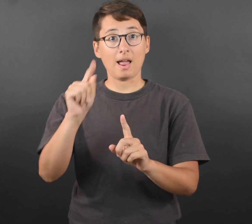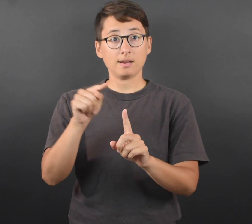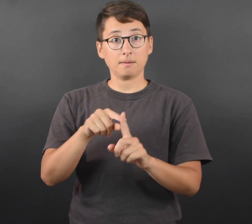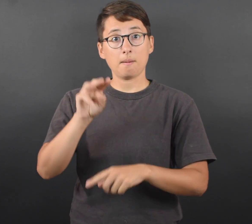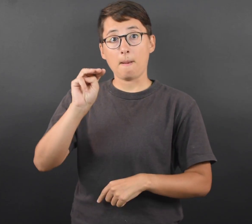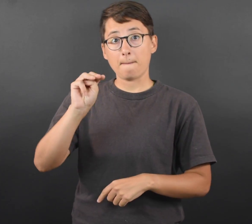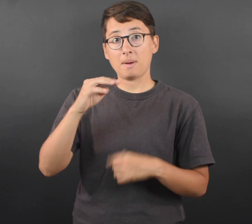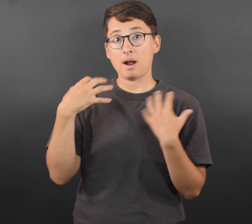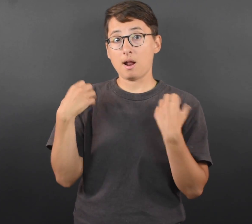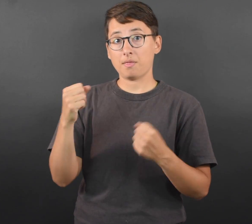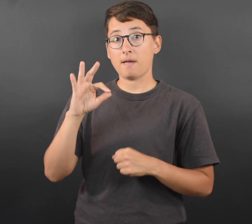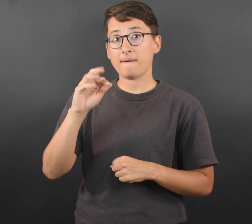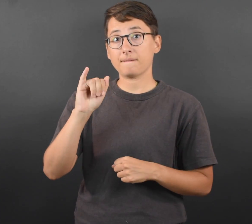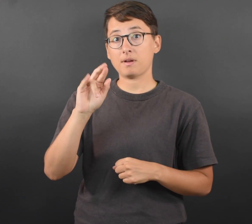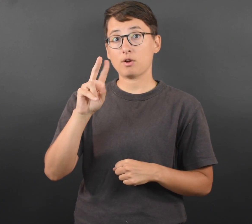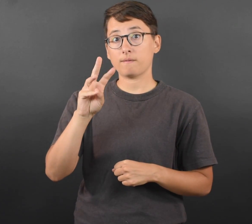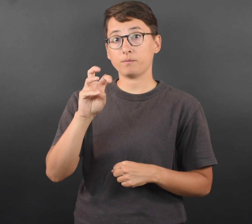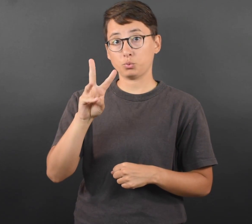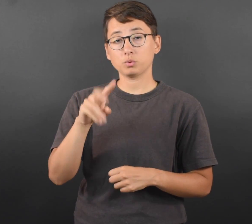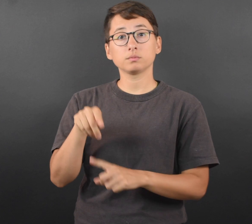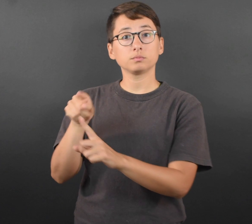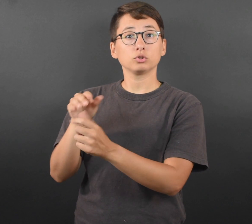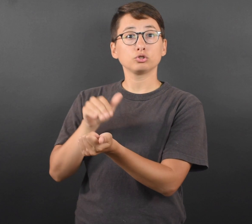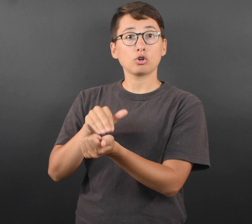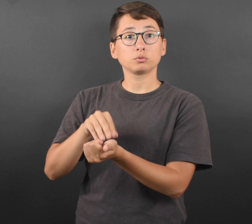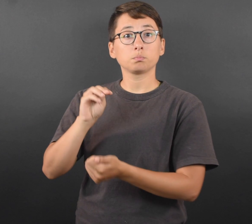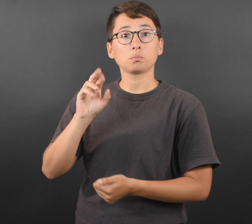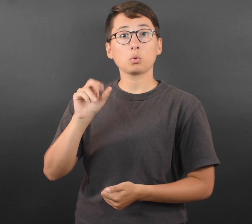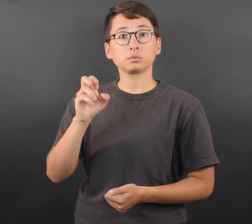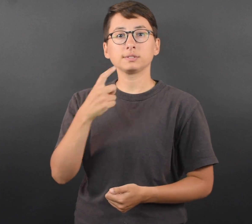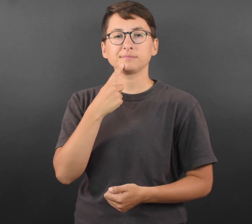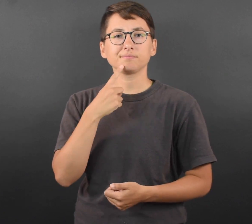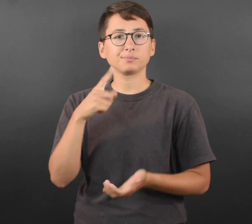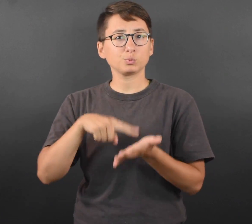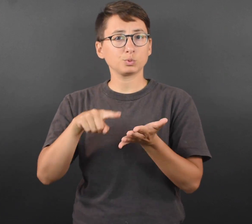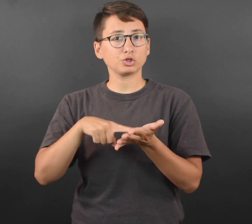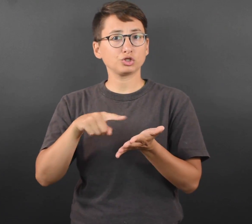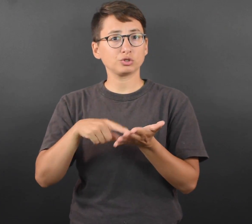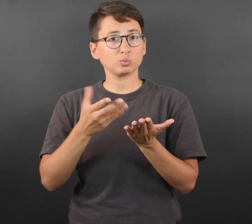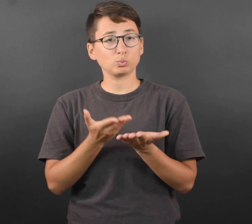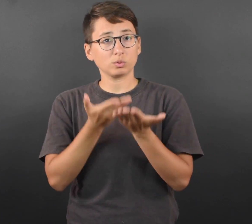At M Health Fairview, Morse said research suggests that women are at slightly higher